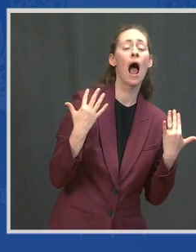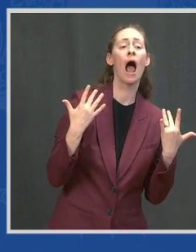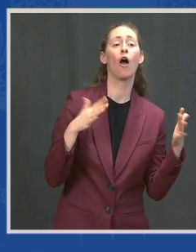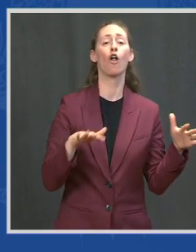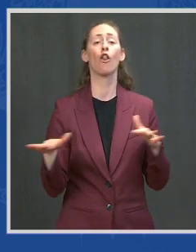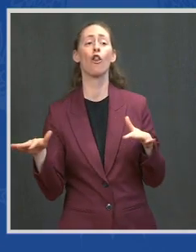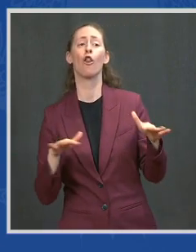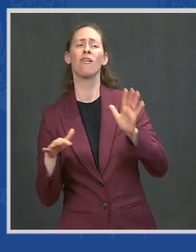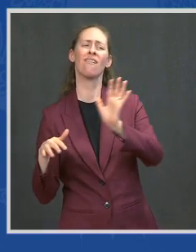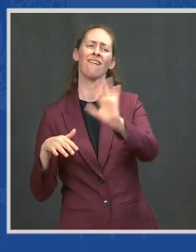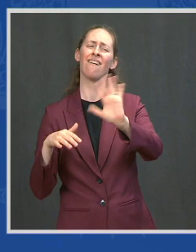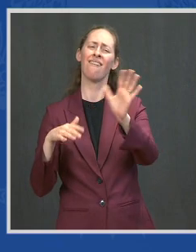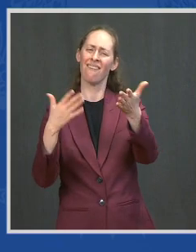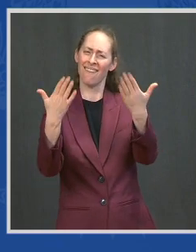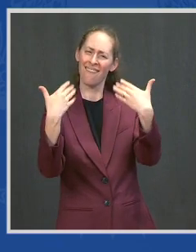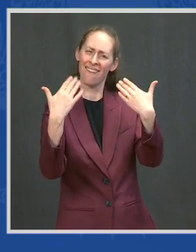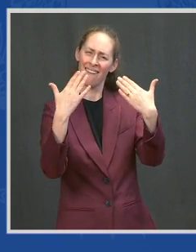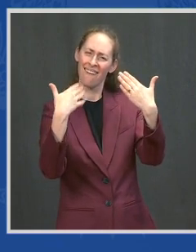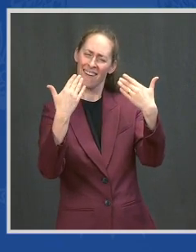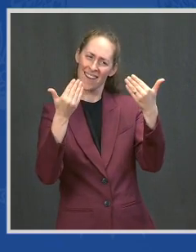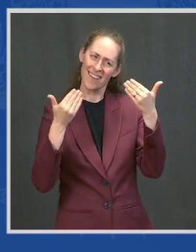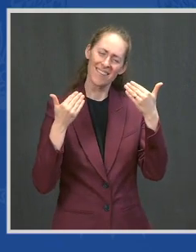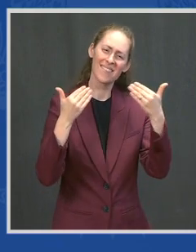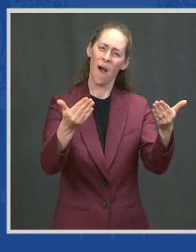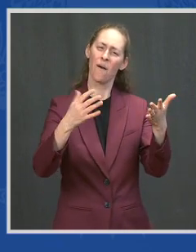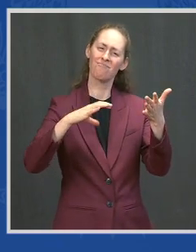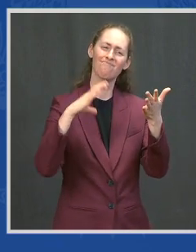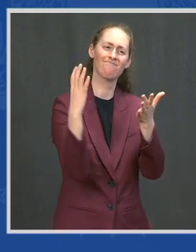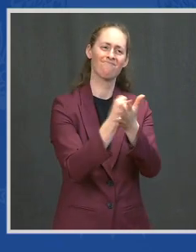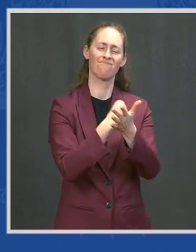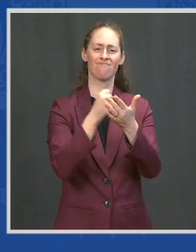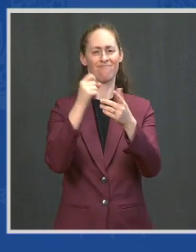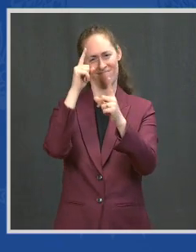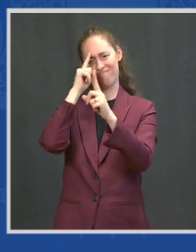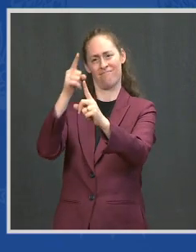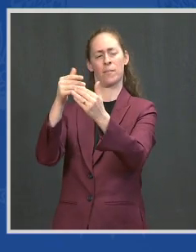at least with one shot before that day is another huge goal.